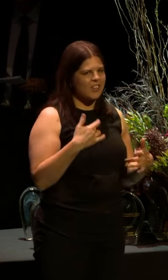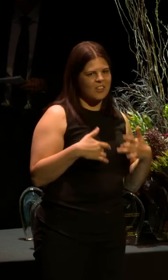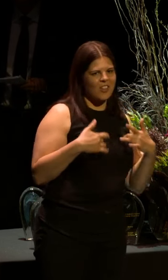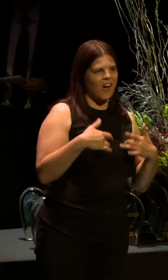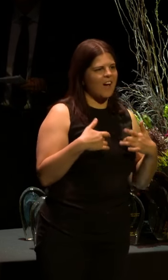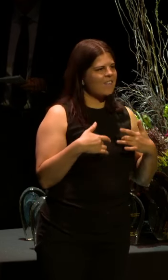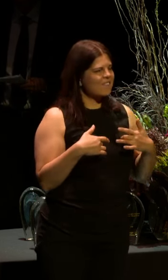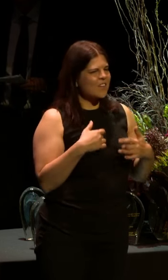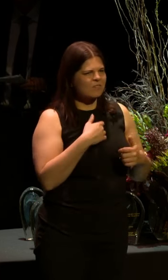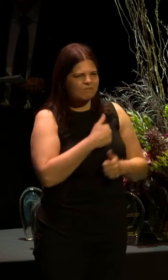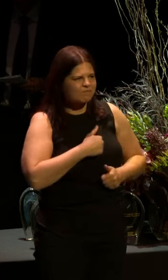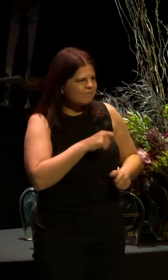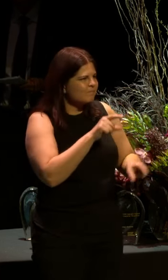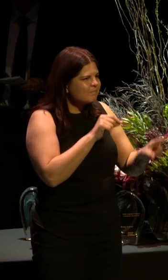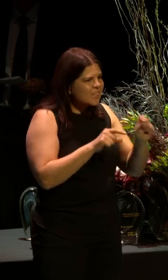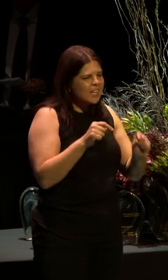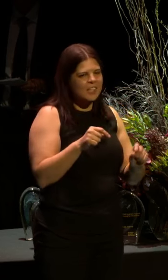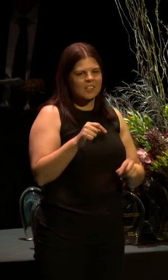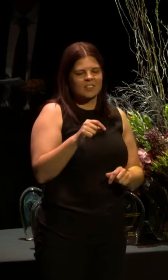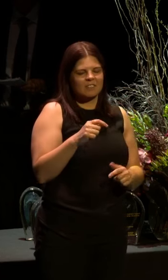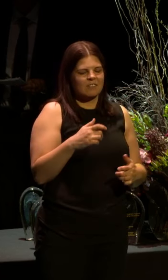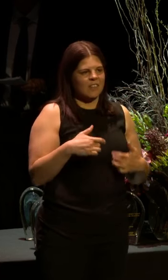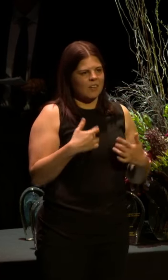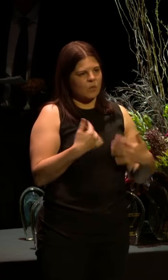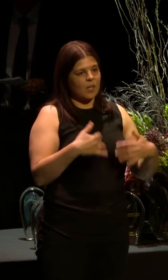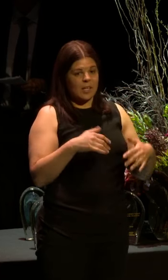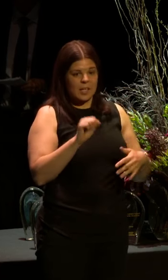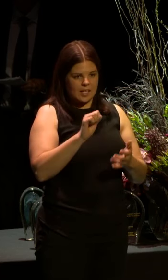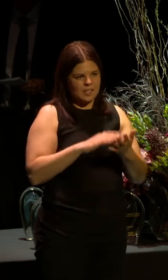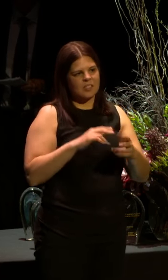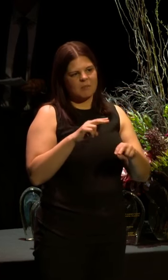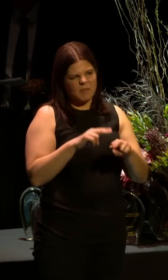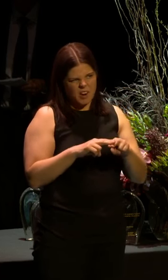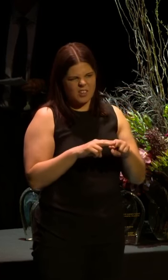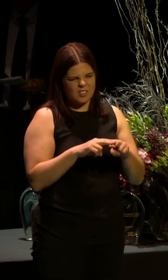and Dane is represented here by his parents, Marg and Bern.